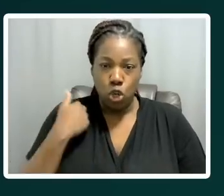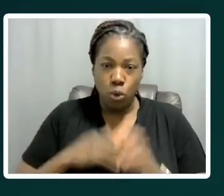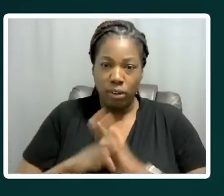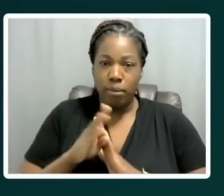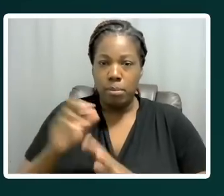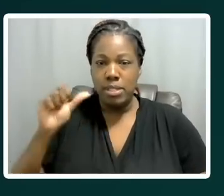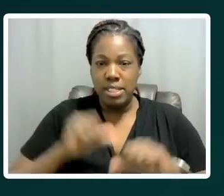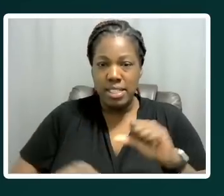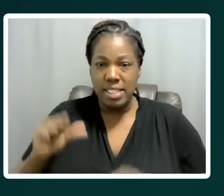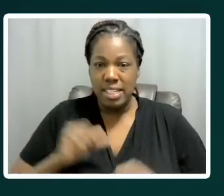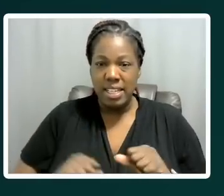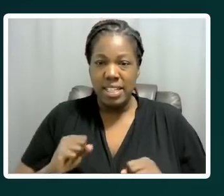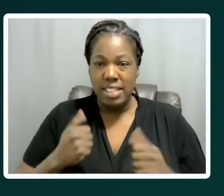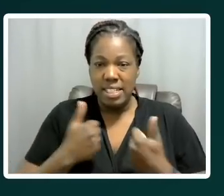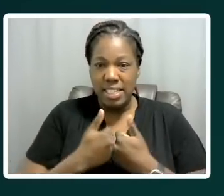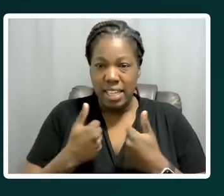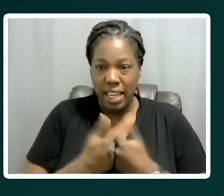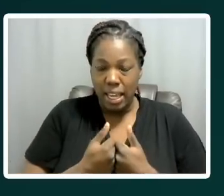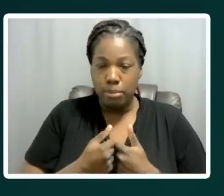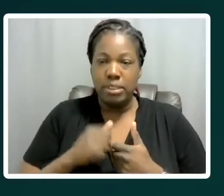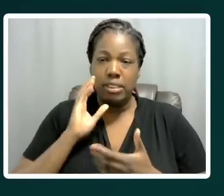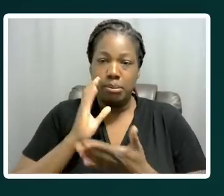I'll hand it over to my colleague, Victor. Victor Lucena: